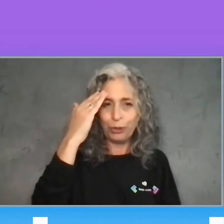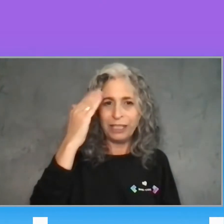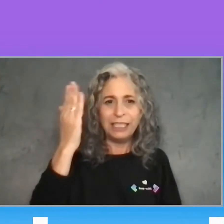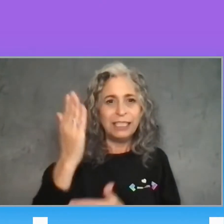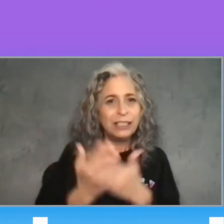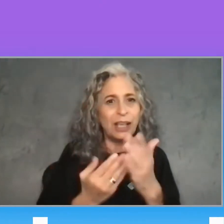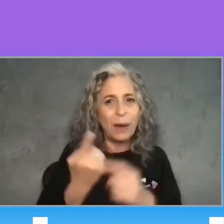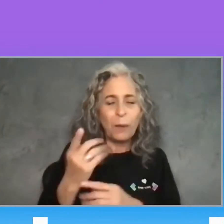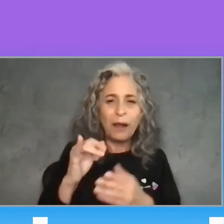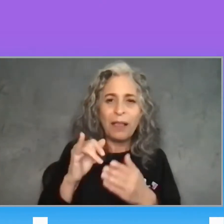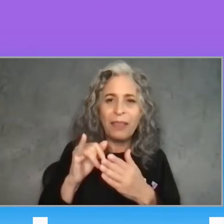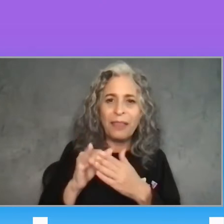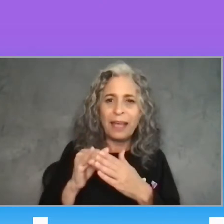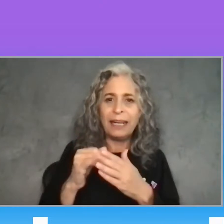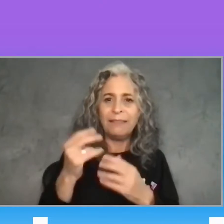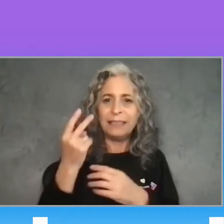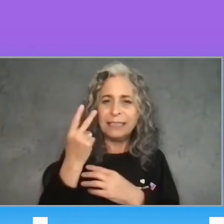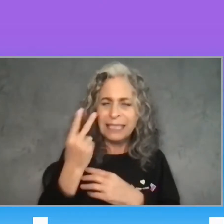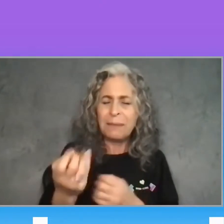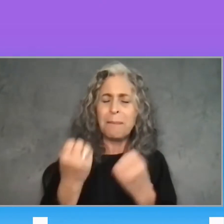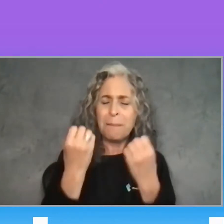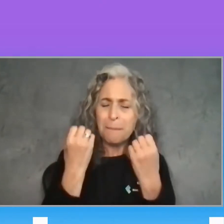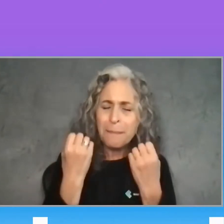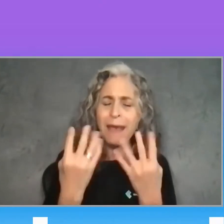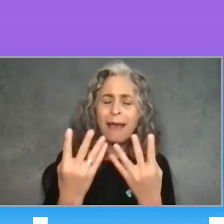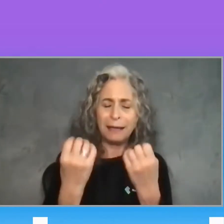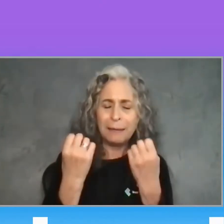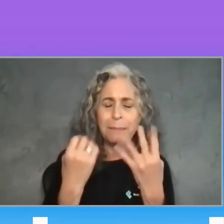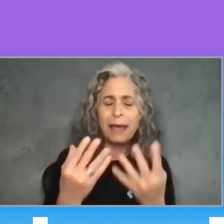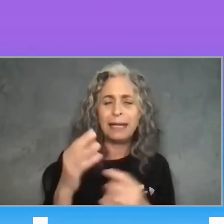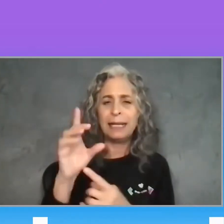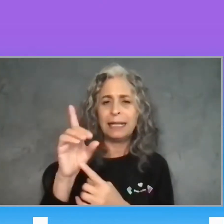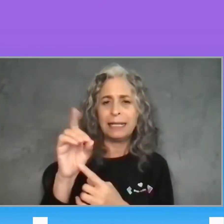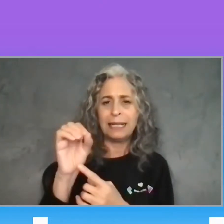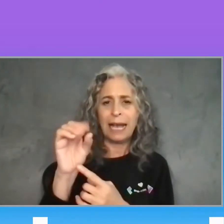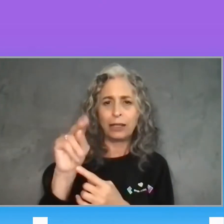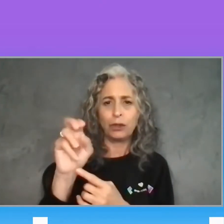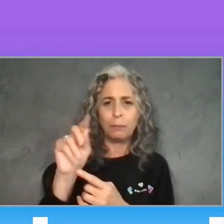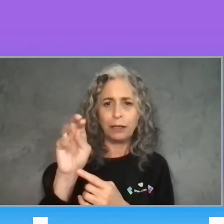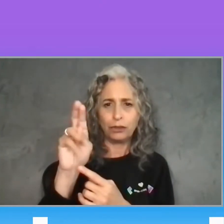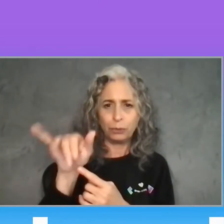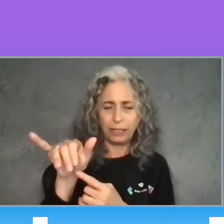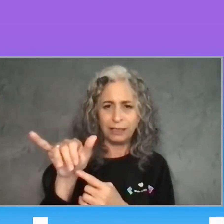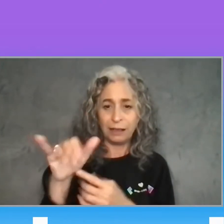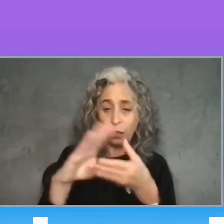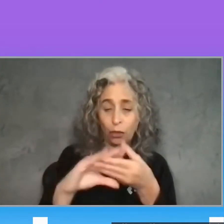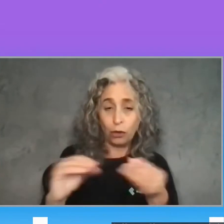as someone who had seen so many